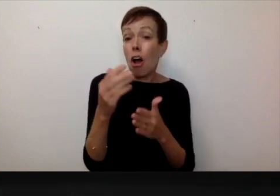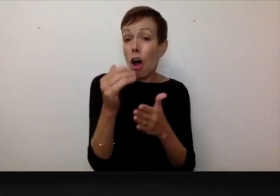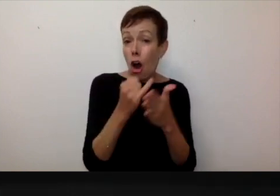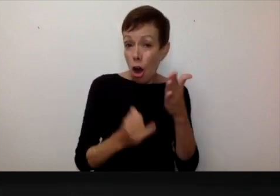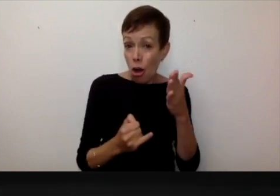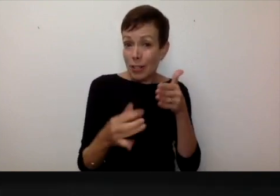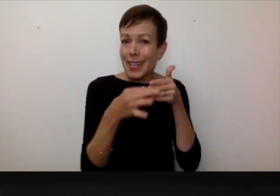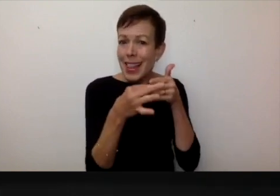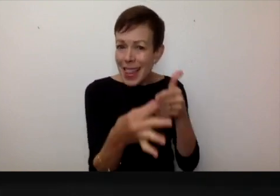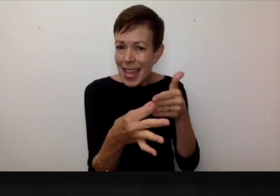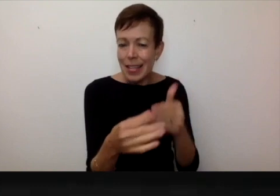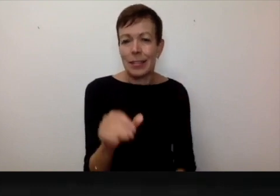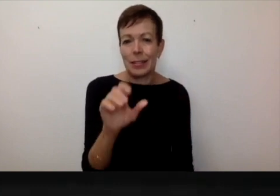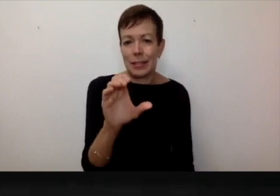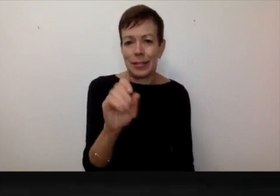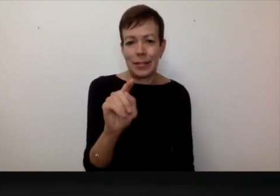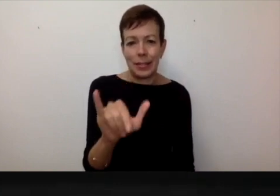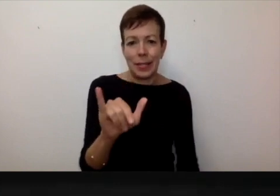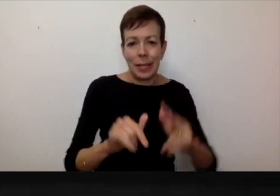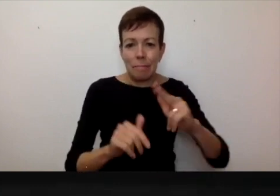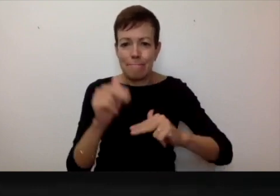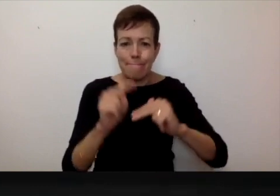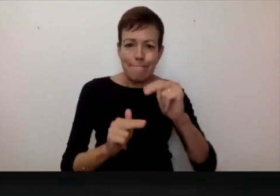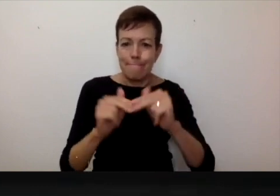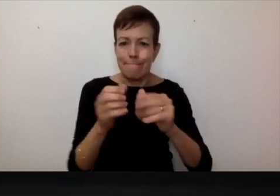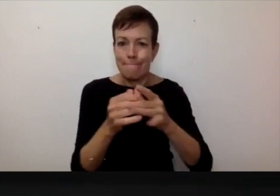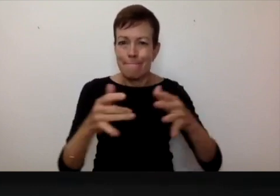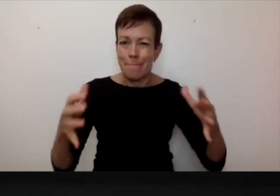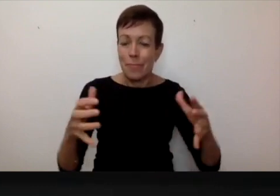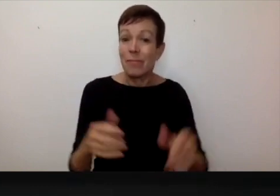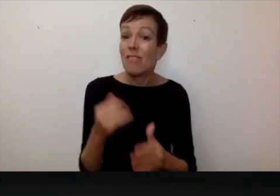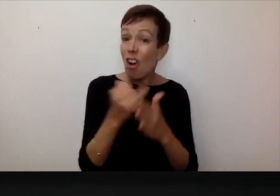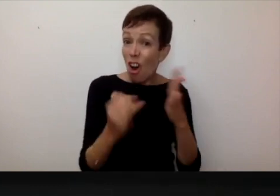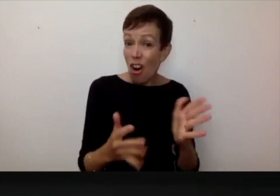the future possibilities artists are who will tell us our stories